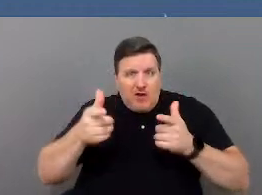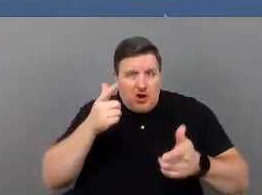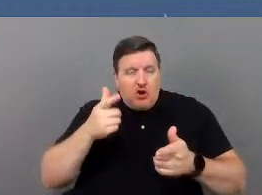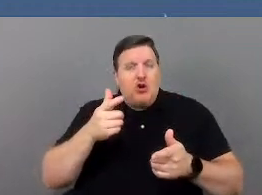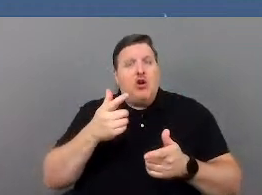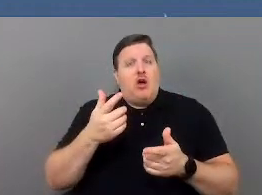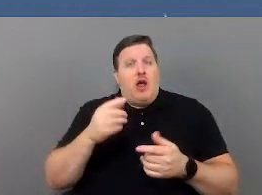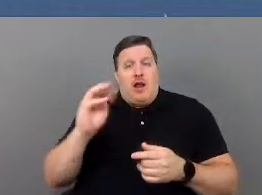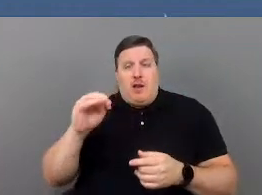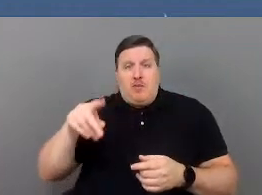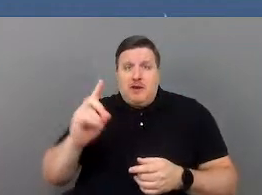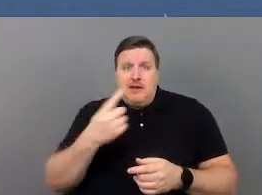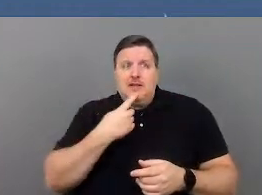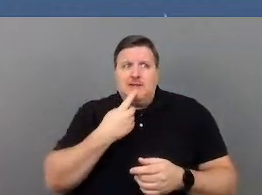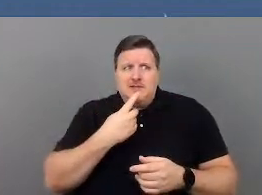IN SOLIDARITY I HAVE PRAYED AND MARCHED WITH THE